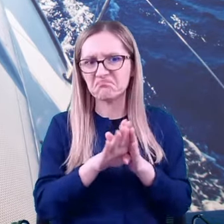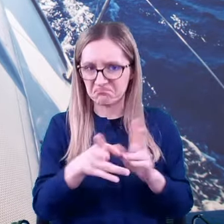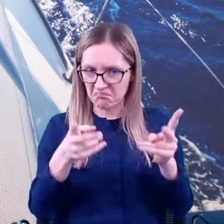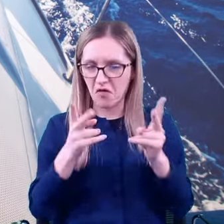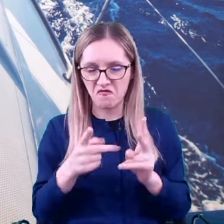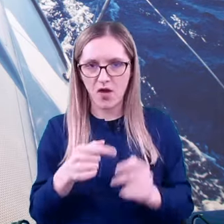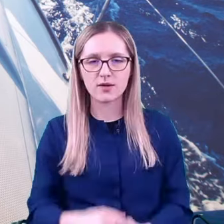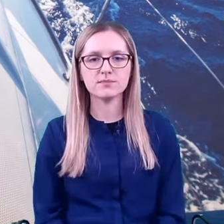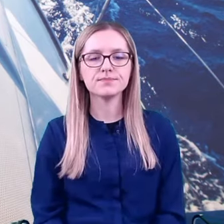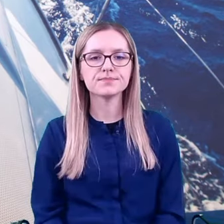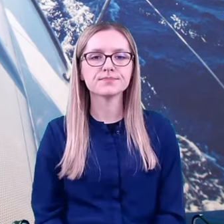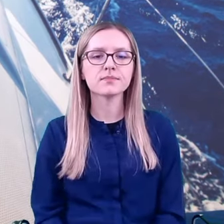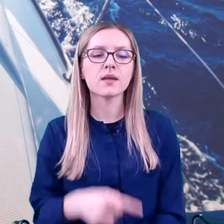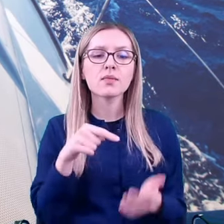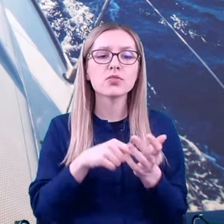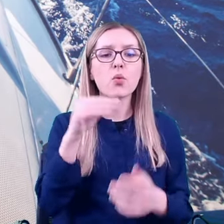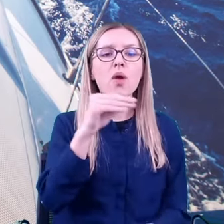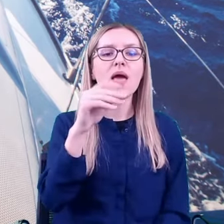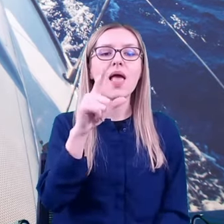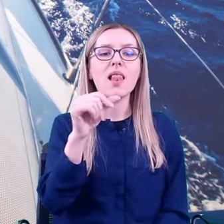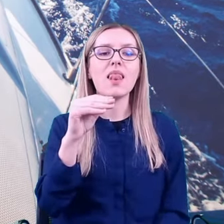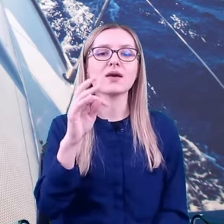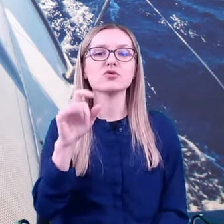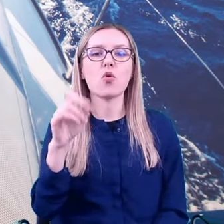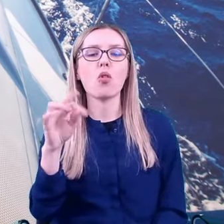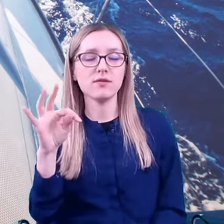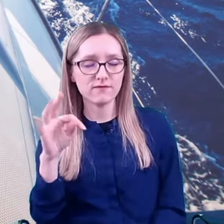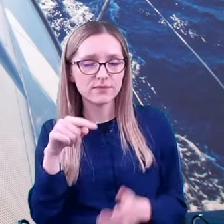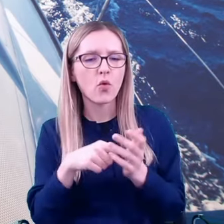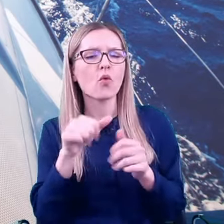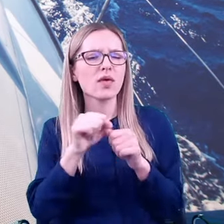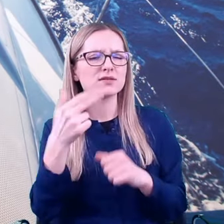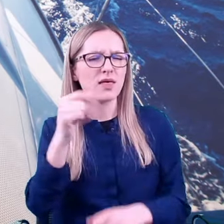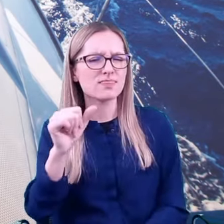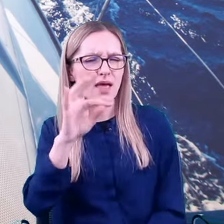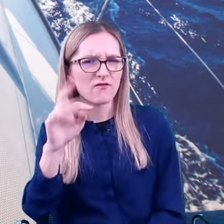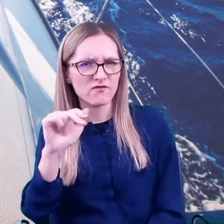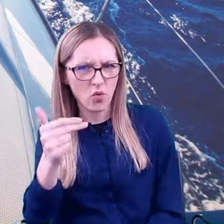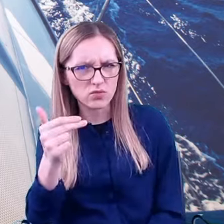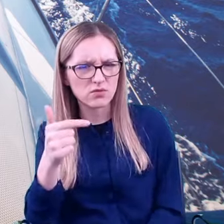And the electrolyte is nafion. Have you ever come across materials